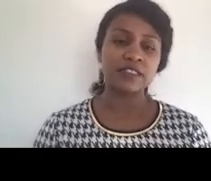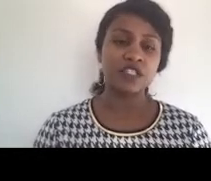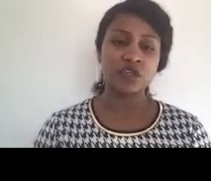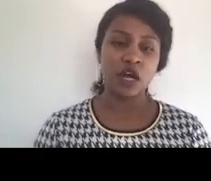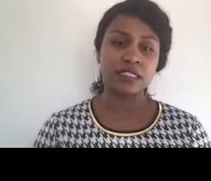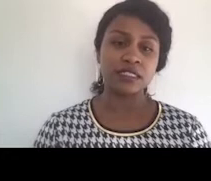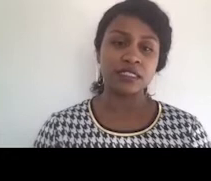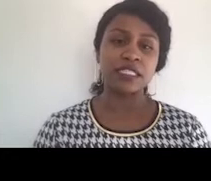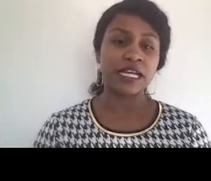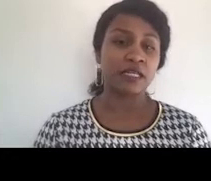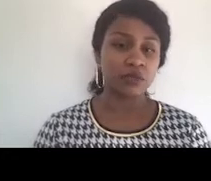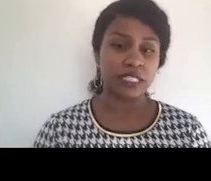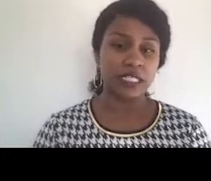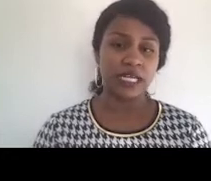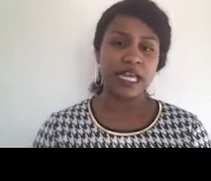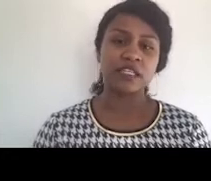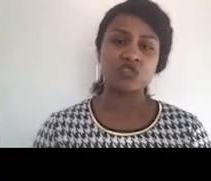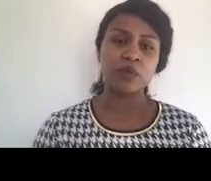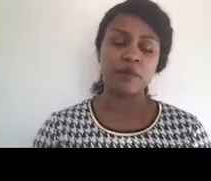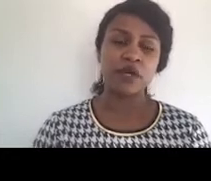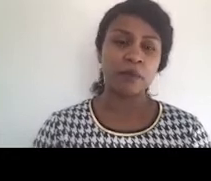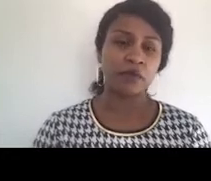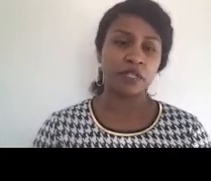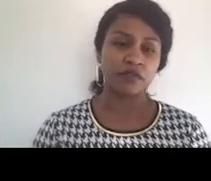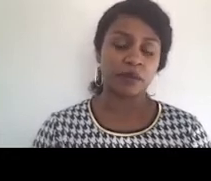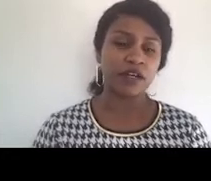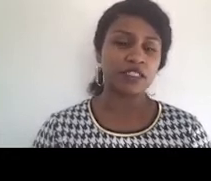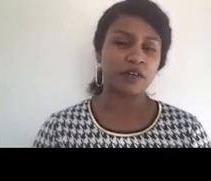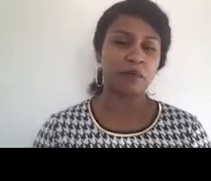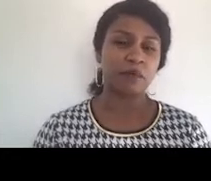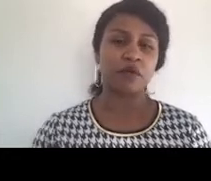dance, visual arts, media and music. And the two primary components of the Black Arts Development